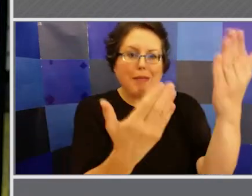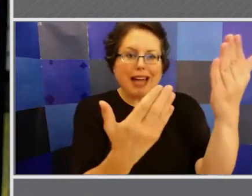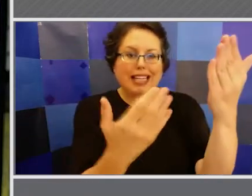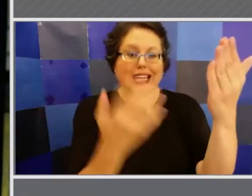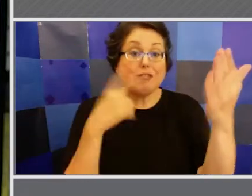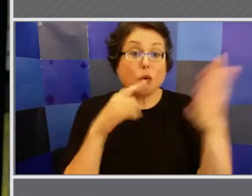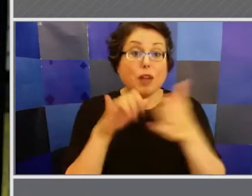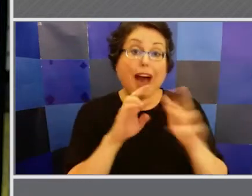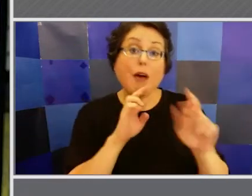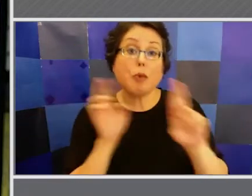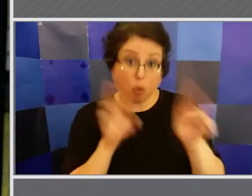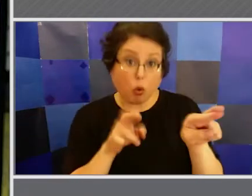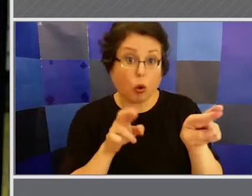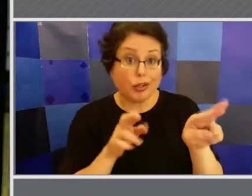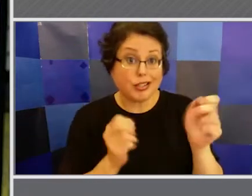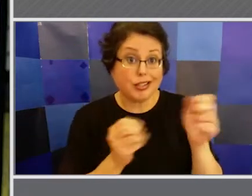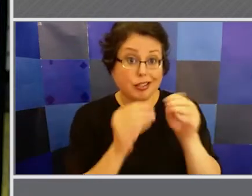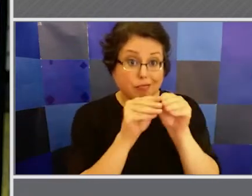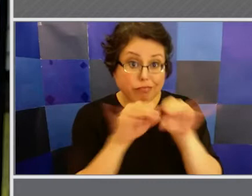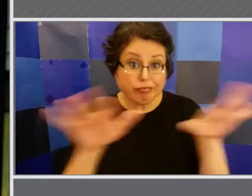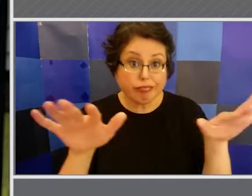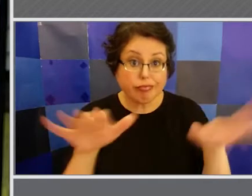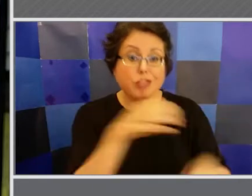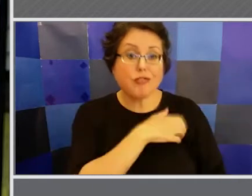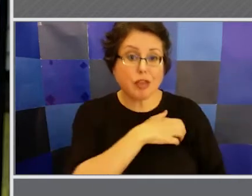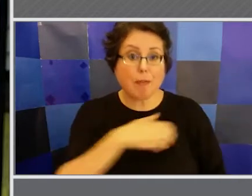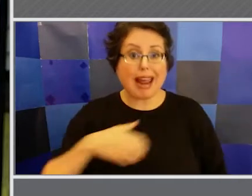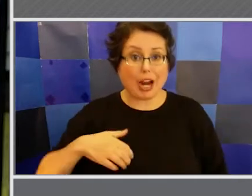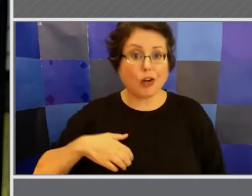report that is issued to the mayor's office during the summer.